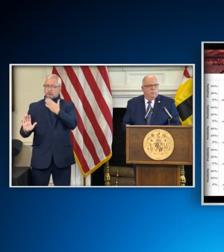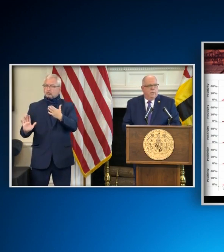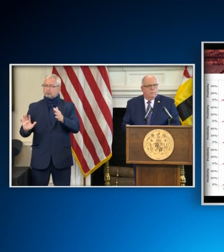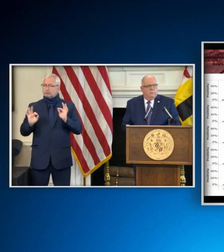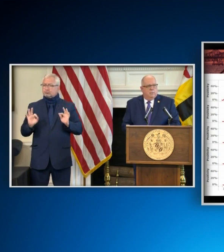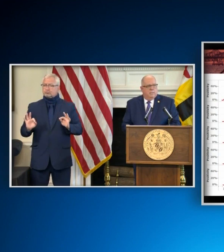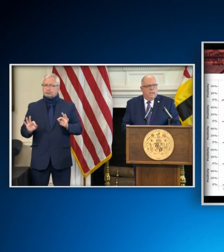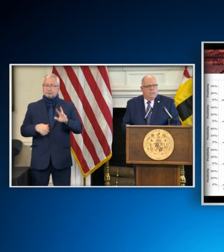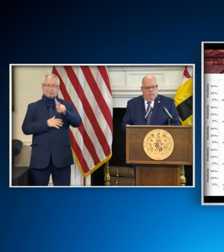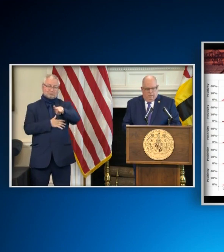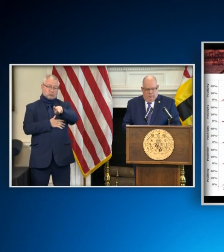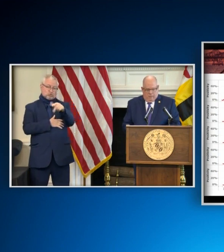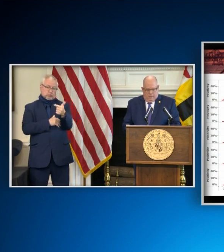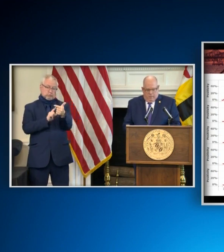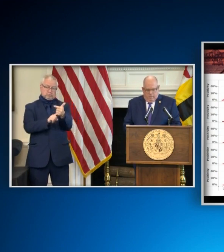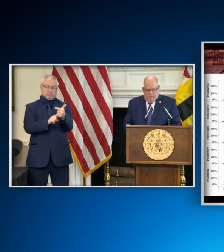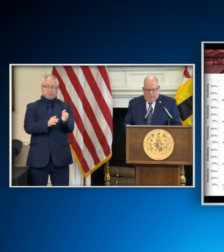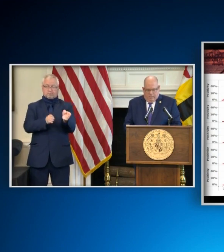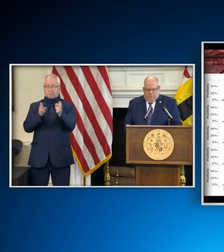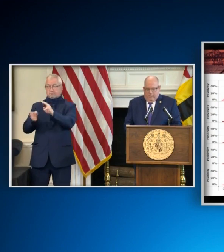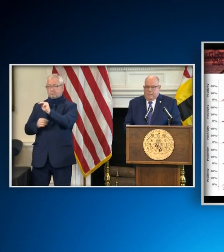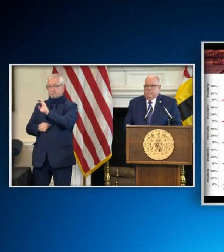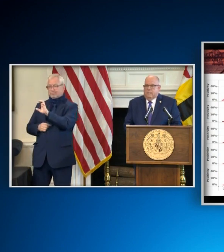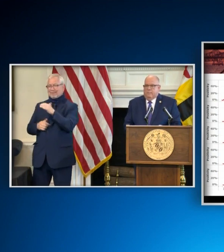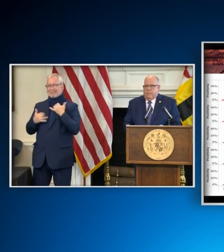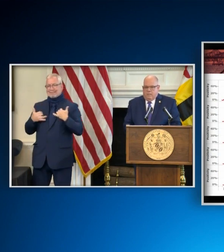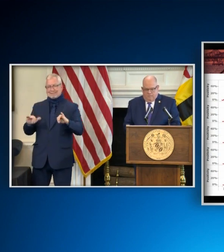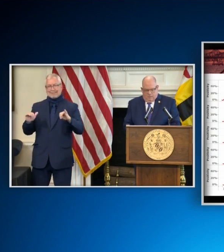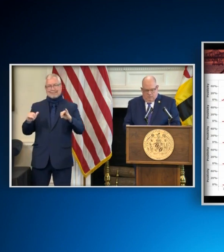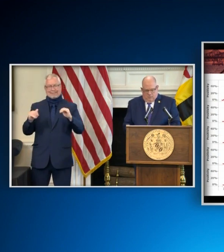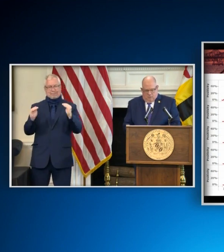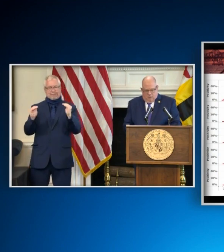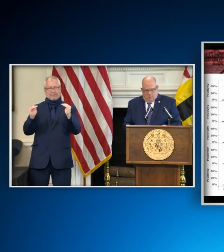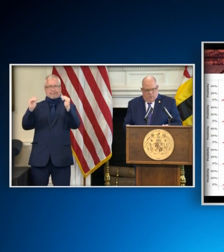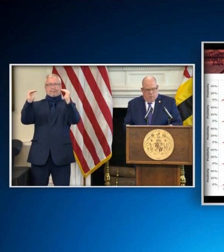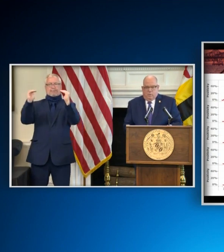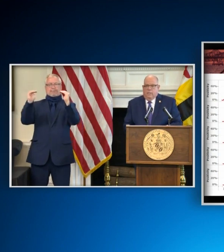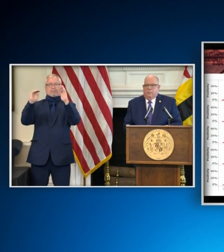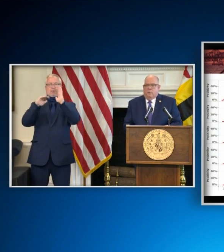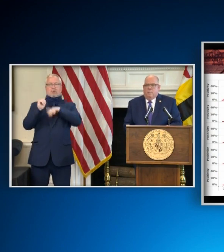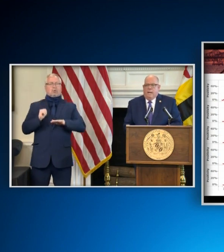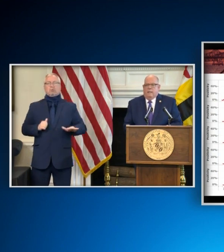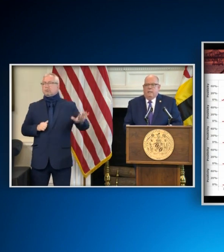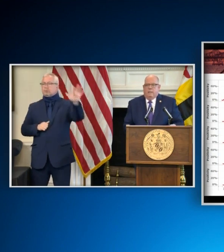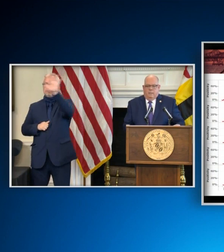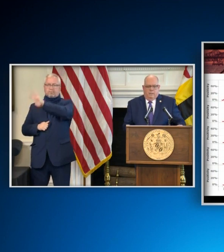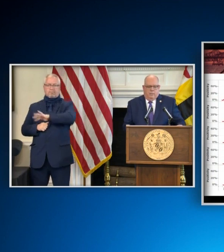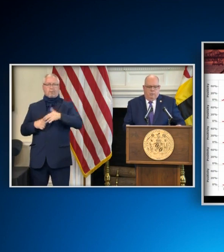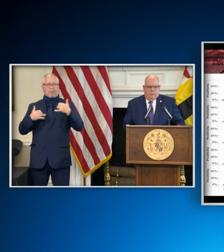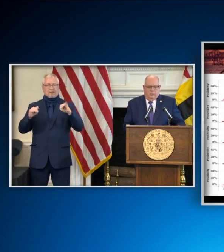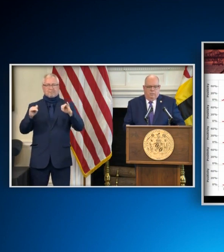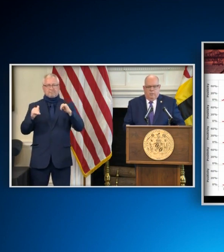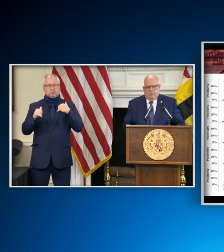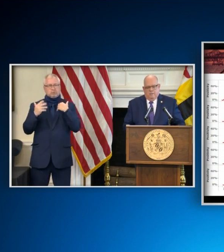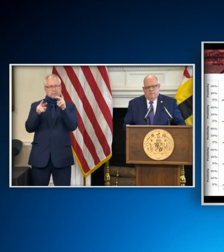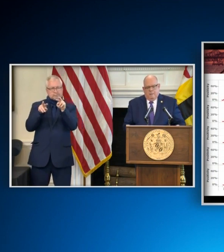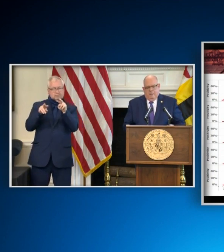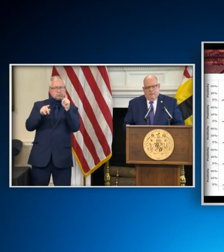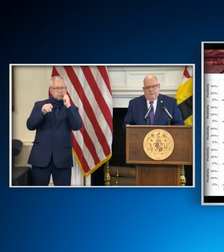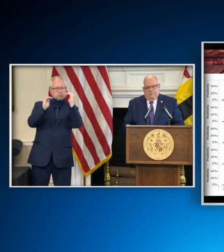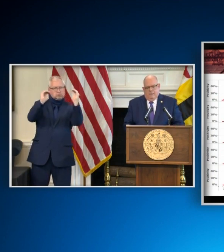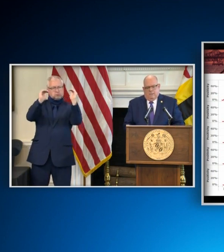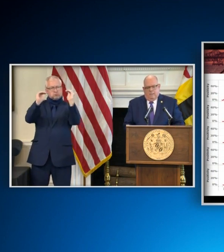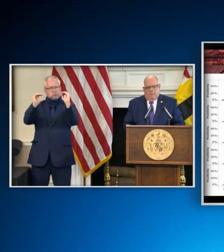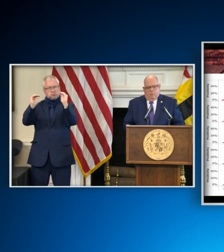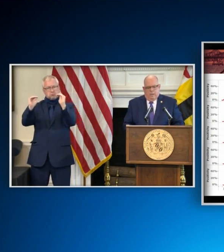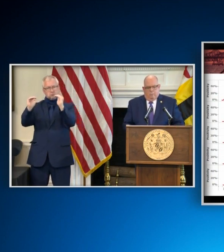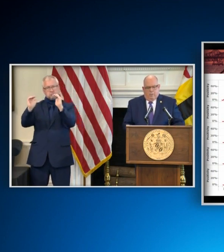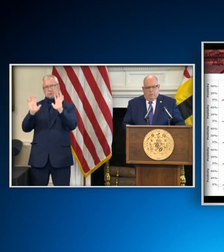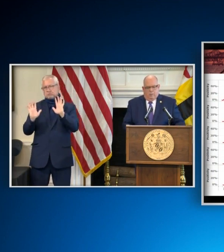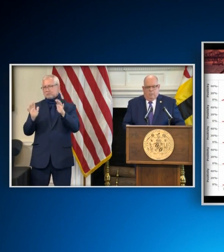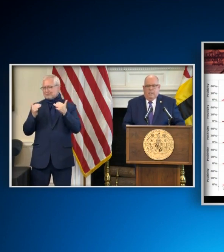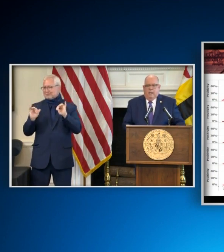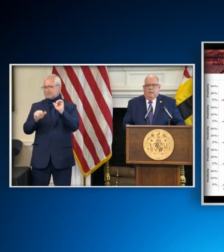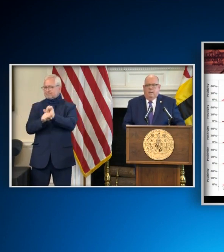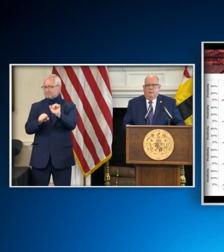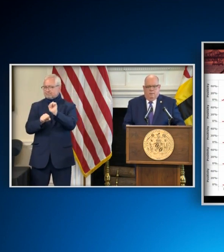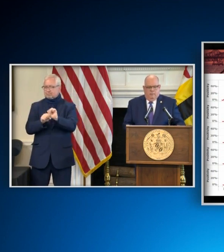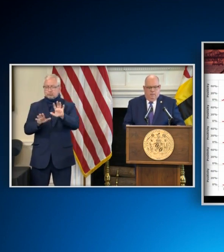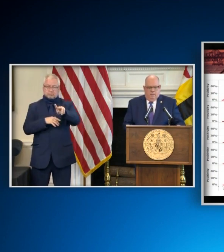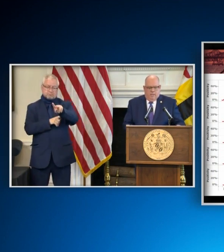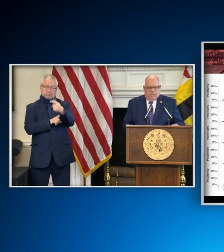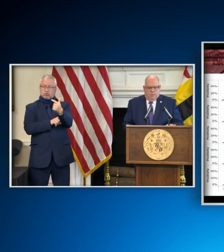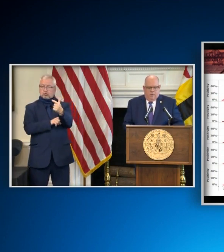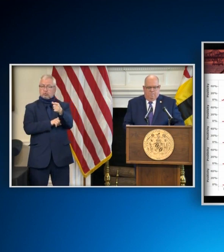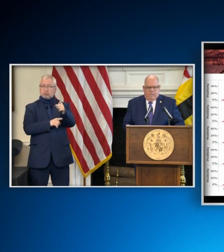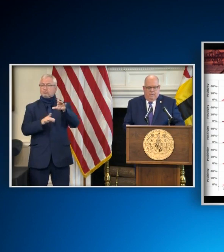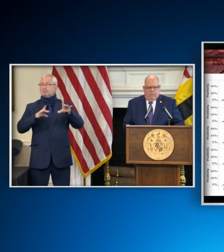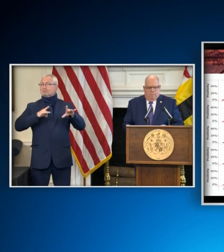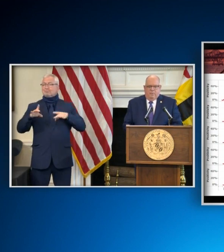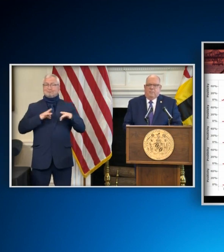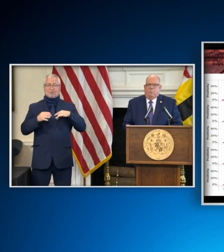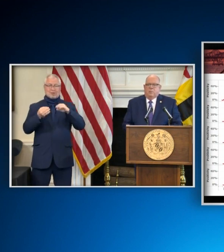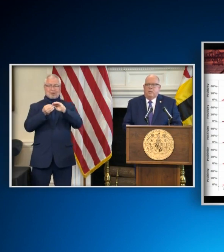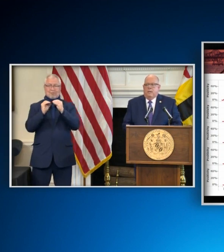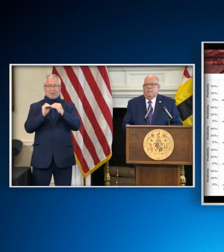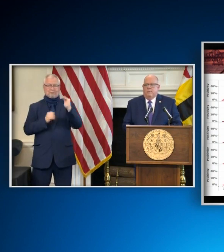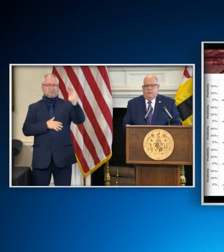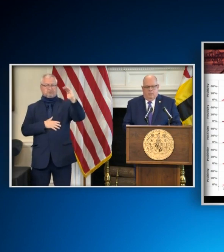PRINCE GEORGE’S AND MONTGOMERY COUNTIES WHILE STILL ABOVE THE REST OF THE STATE WITH RESPECT TO POSITIVITY, ARE ALSO SEEING DRAMATIC DECREASES.